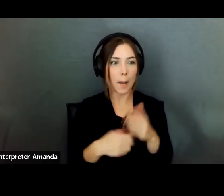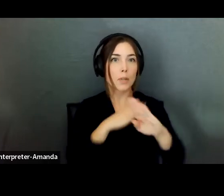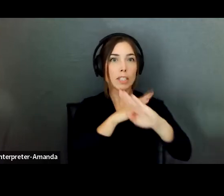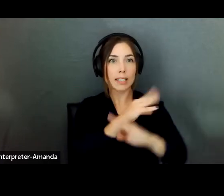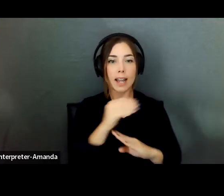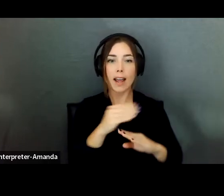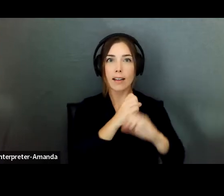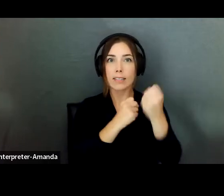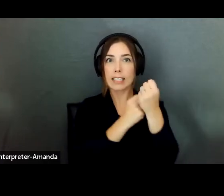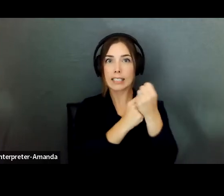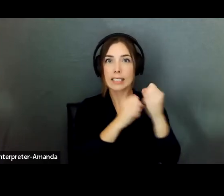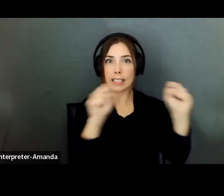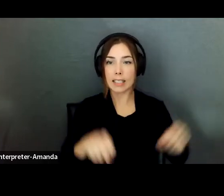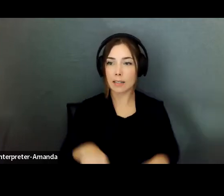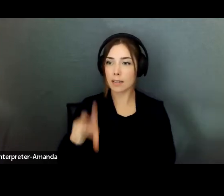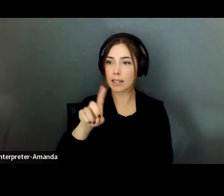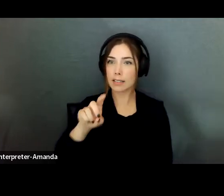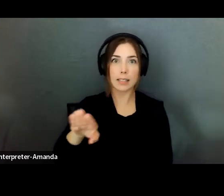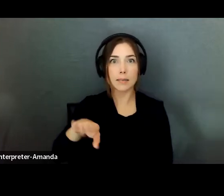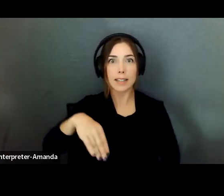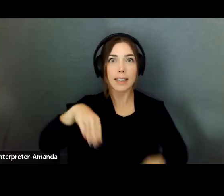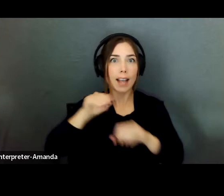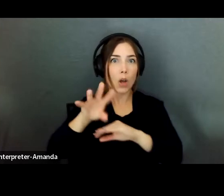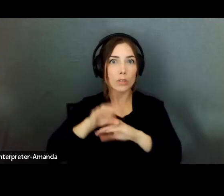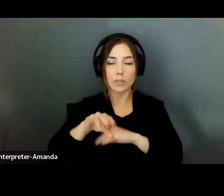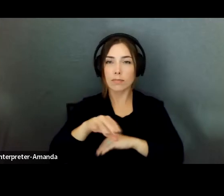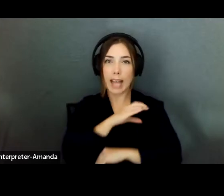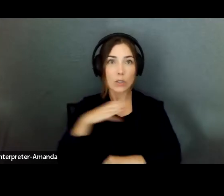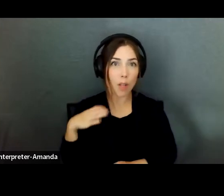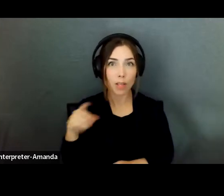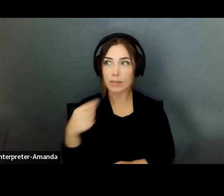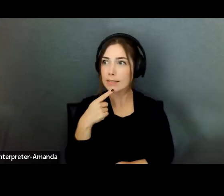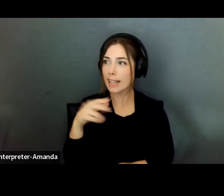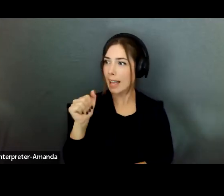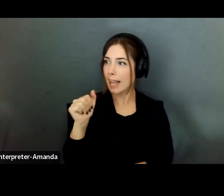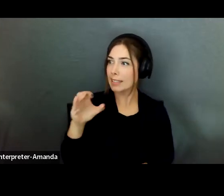The DD council, even ACLU state chapter.